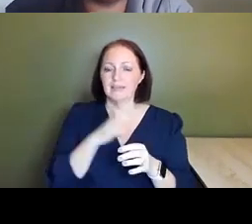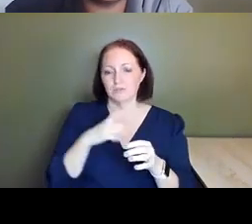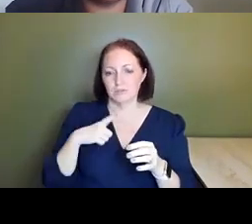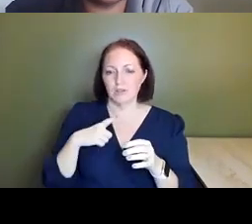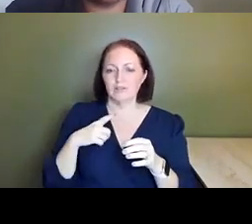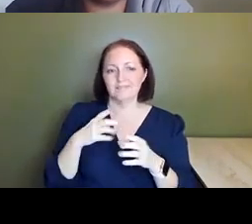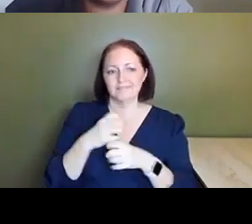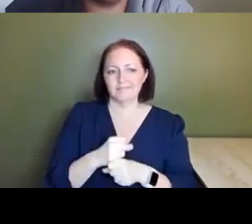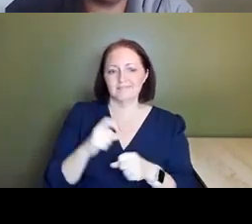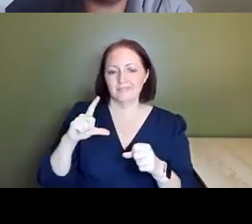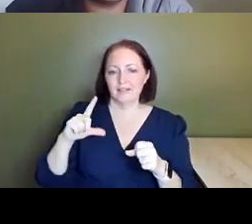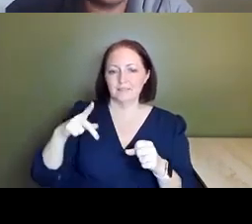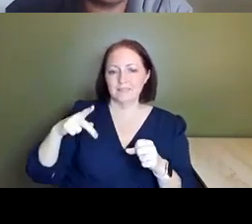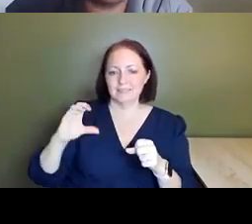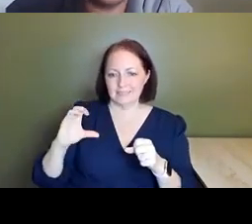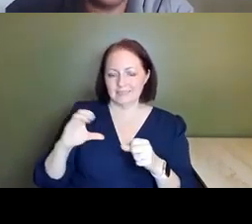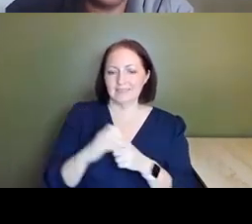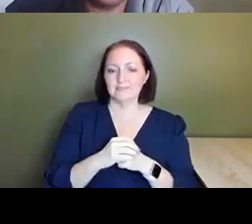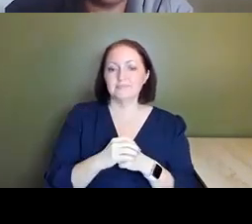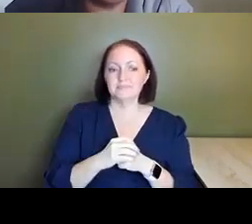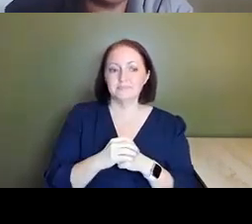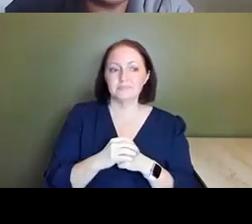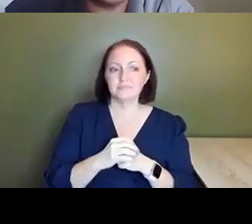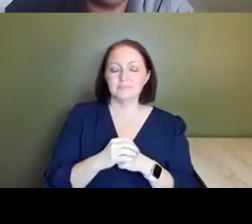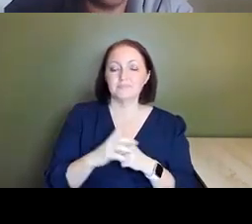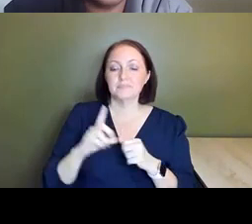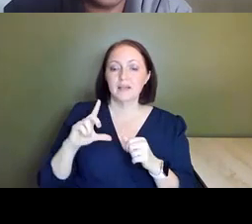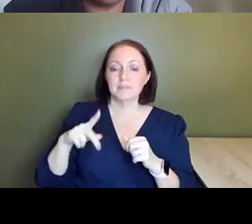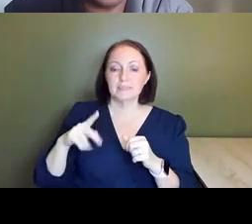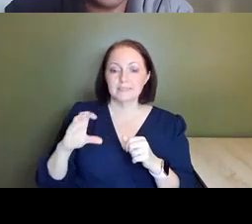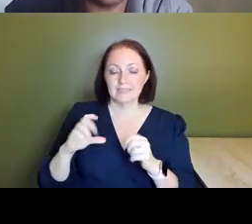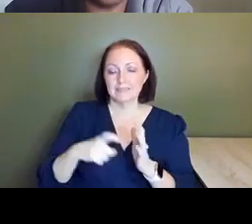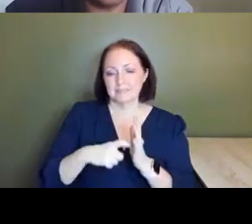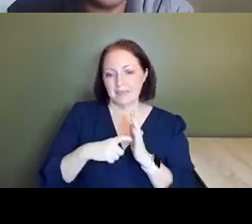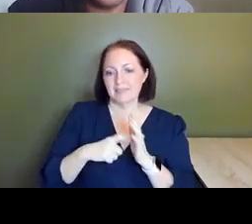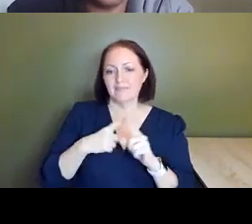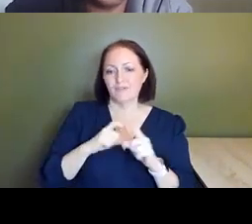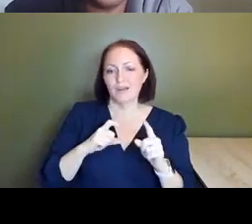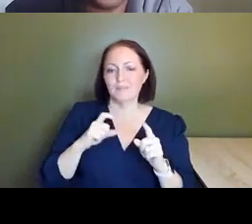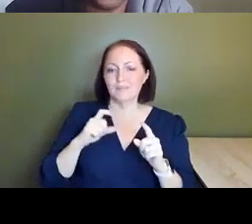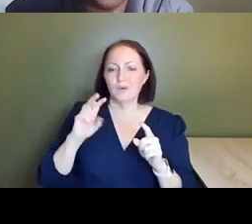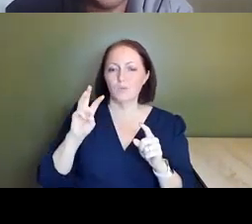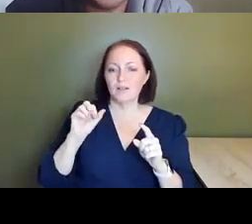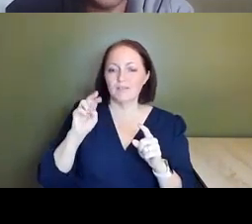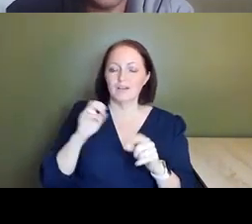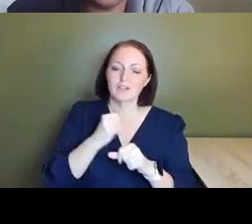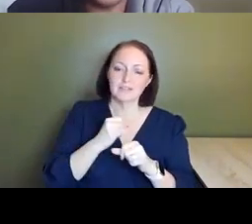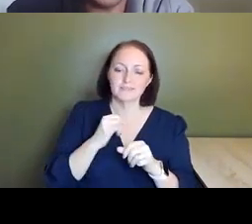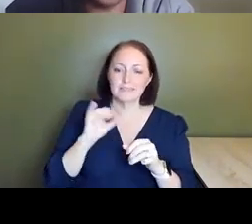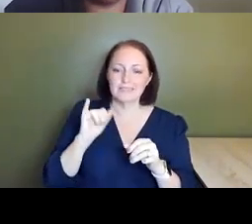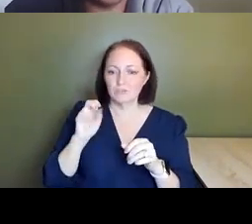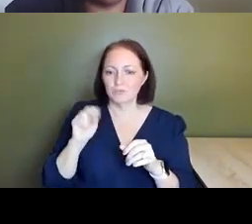to them as LPCs. And LPCs are mandated by the Welfare Institution Code and their primary